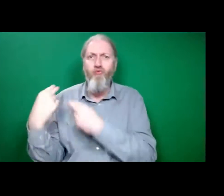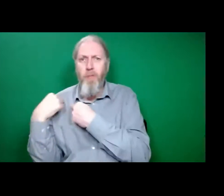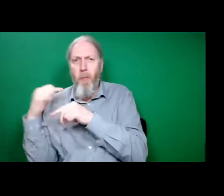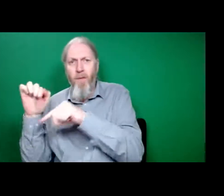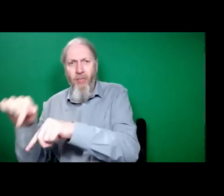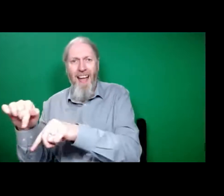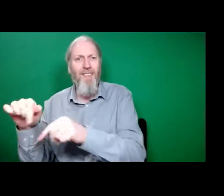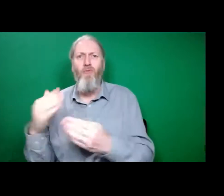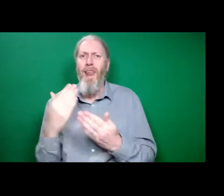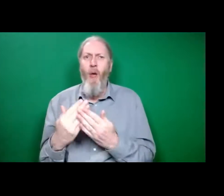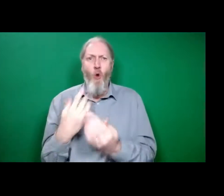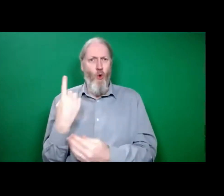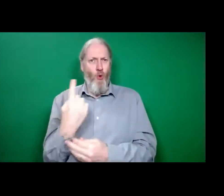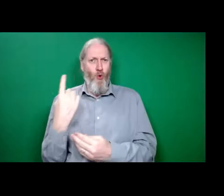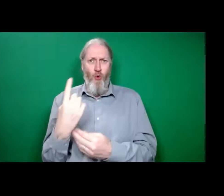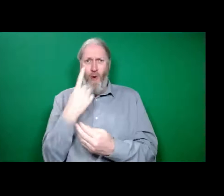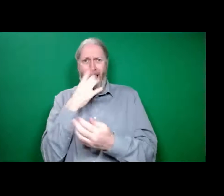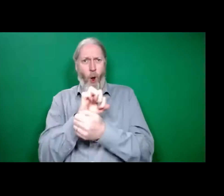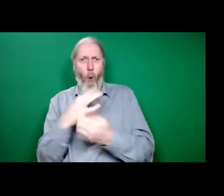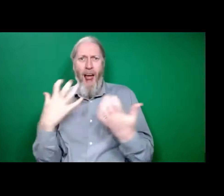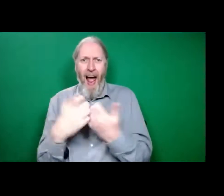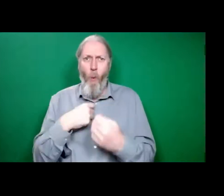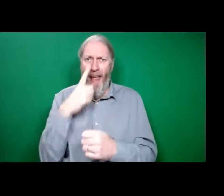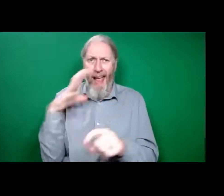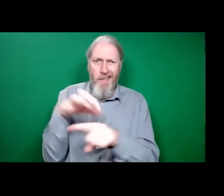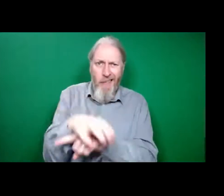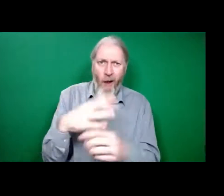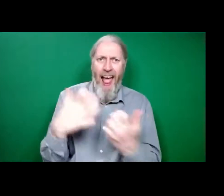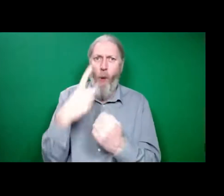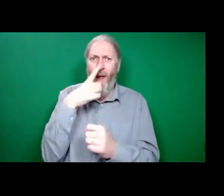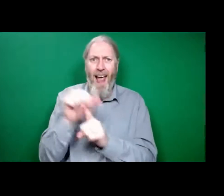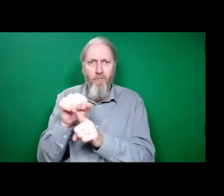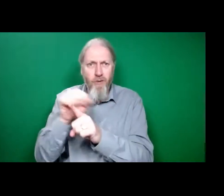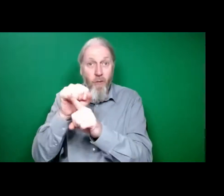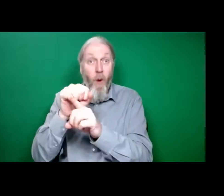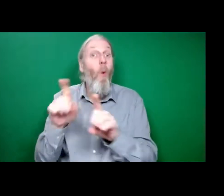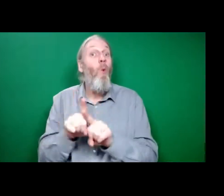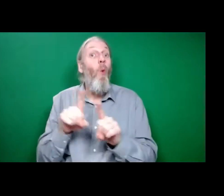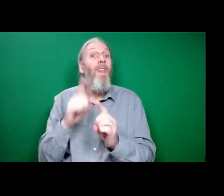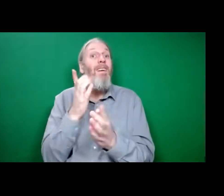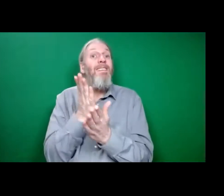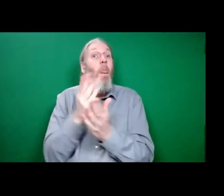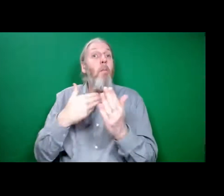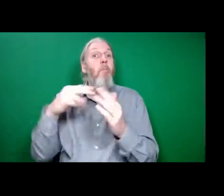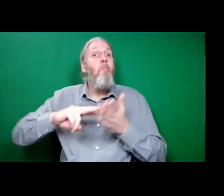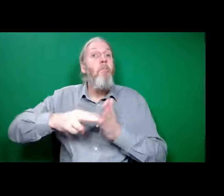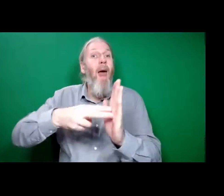practical content with a focus on a number of snapshot case studies plus five longer case studies, all